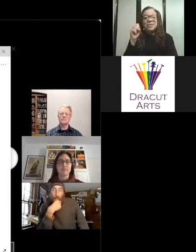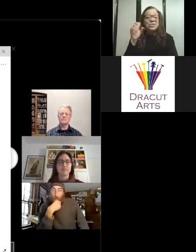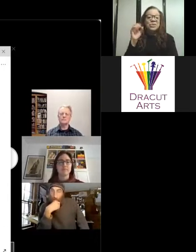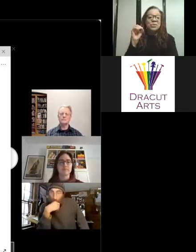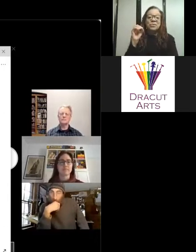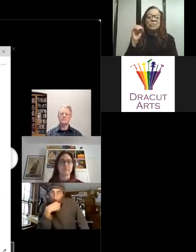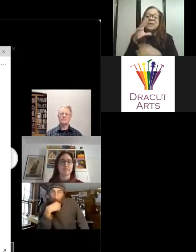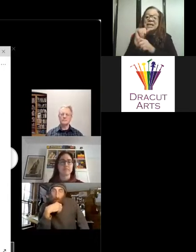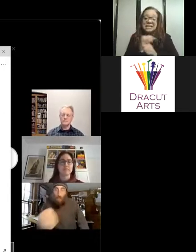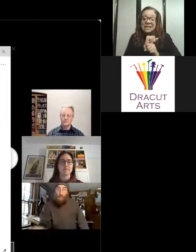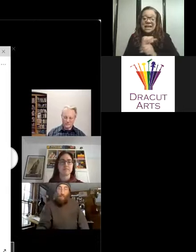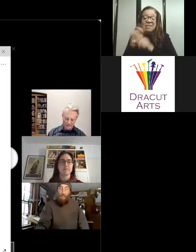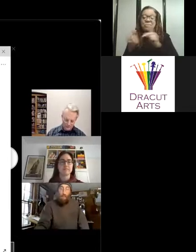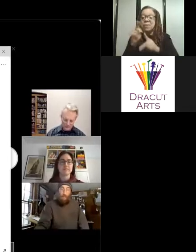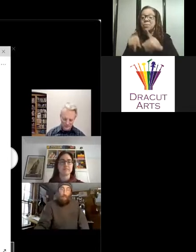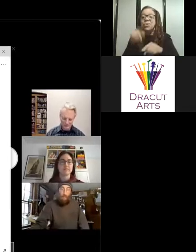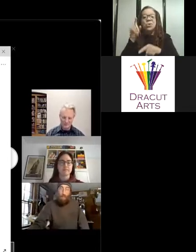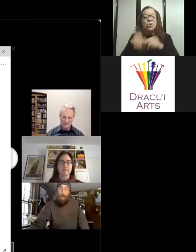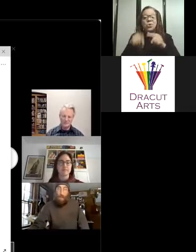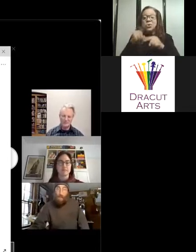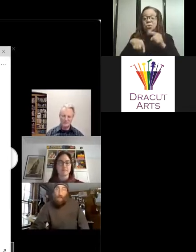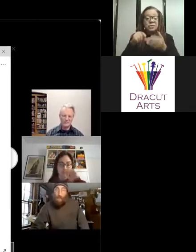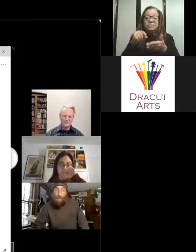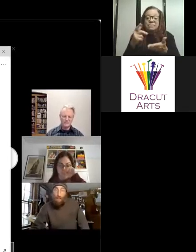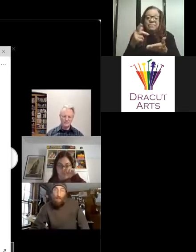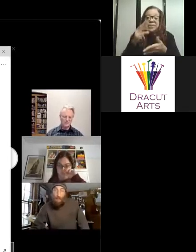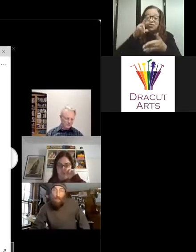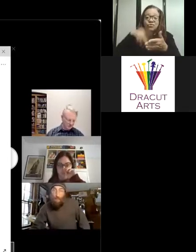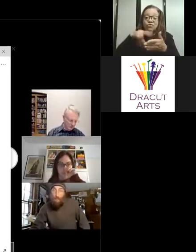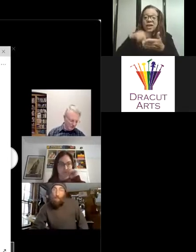people, as Frederick Douglass relatesP it was very dangerous for enslaved